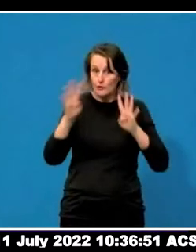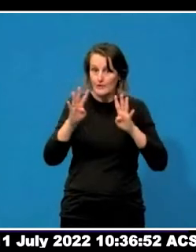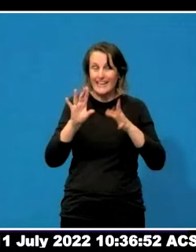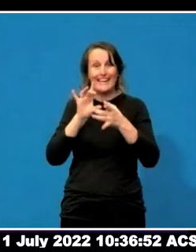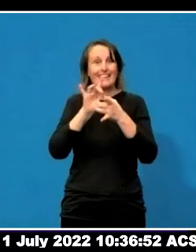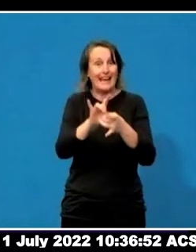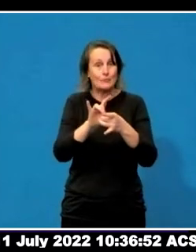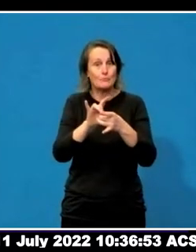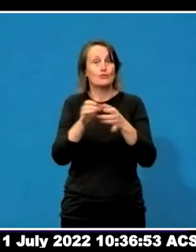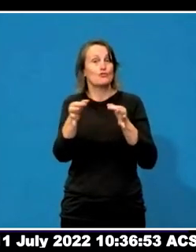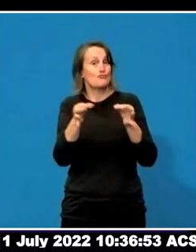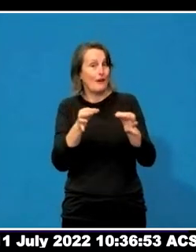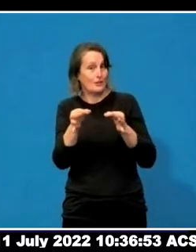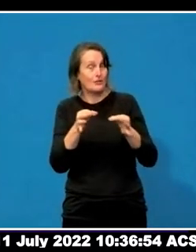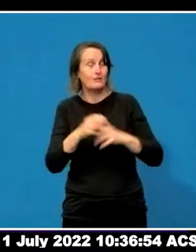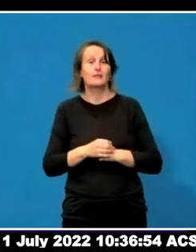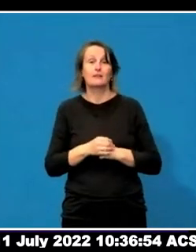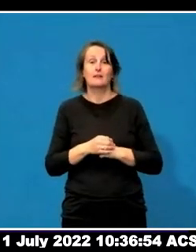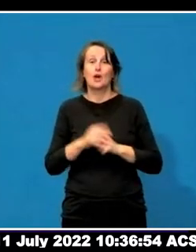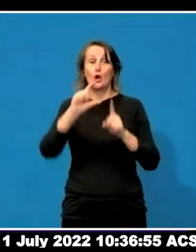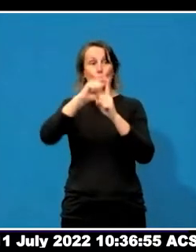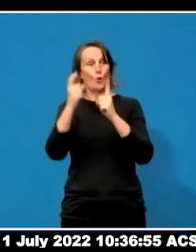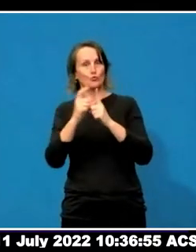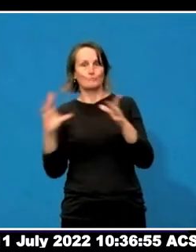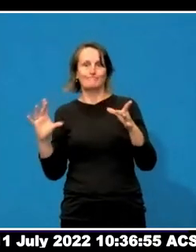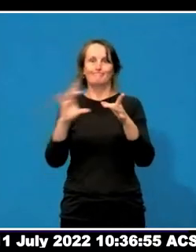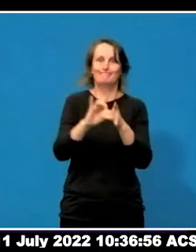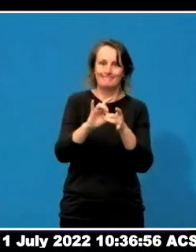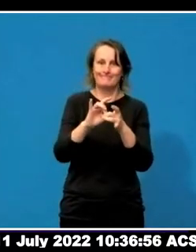Linguistic Diversity Strategy, and the Community Connecters Program.